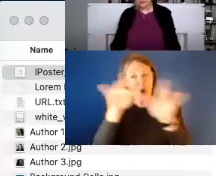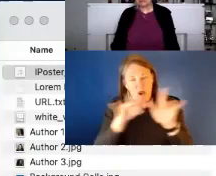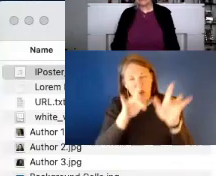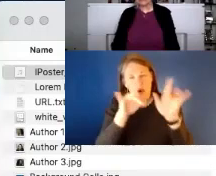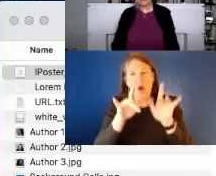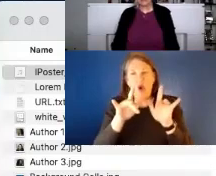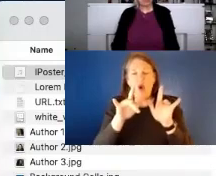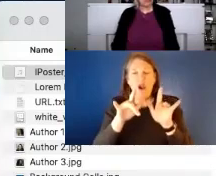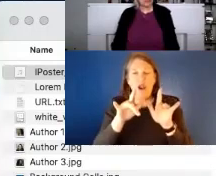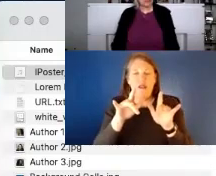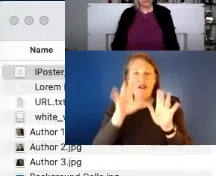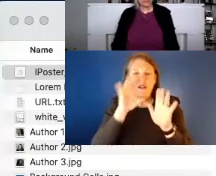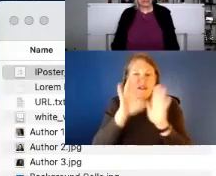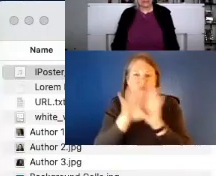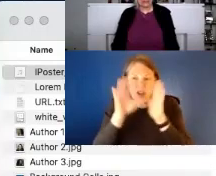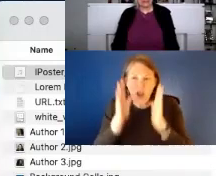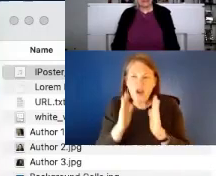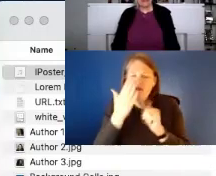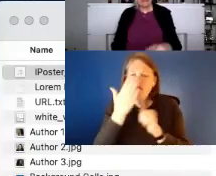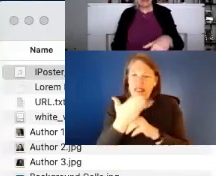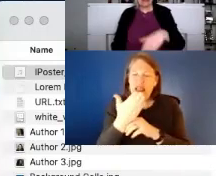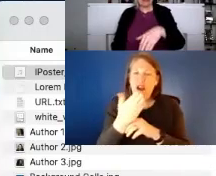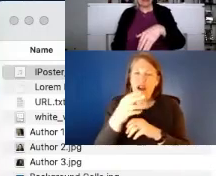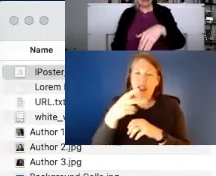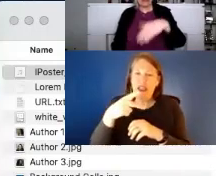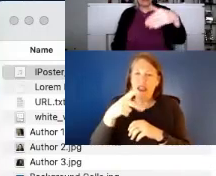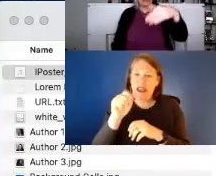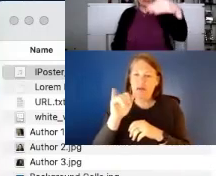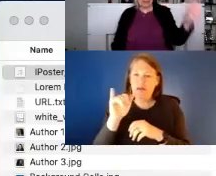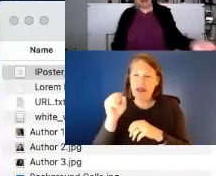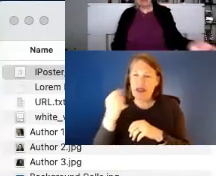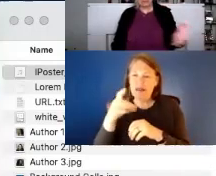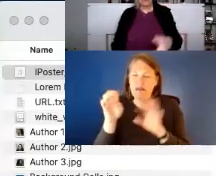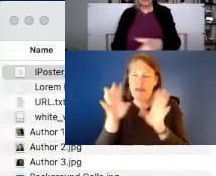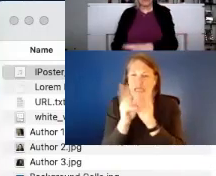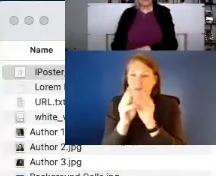at playspace meetings 07:39:56 and anything that happens in those